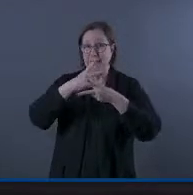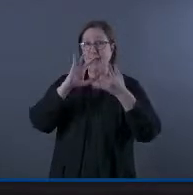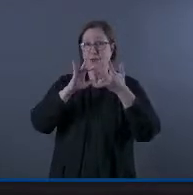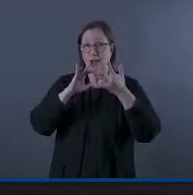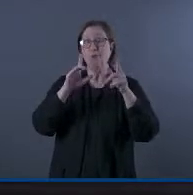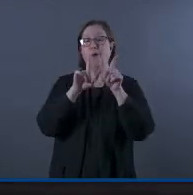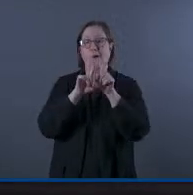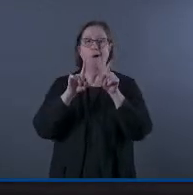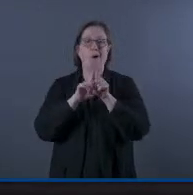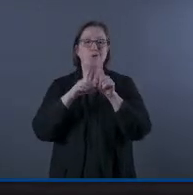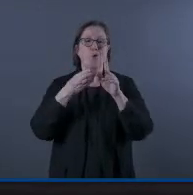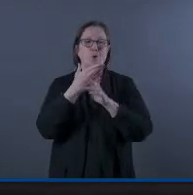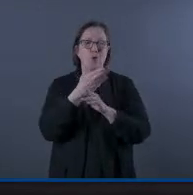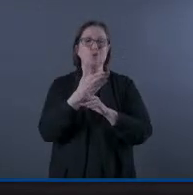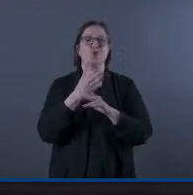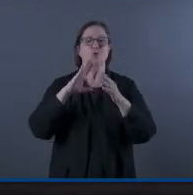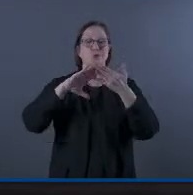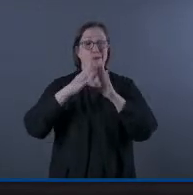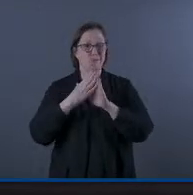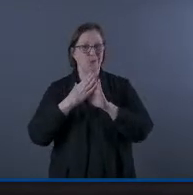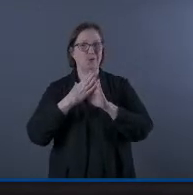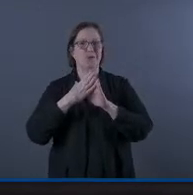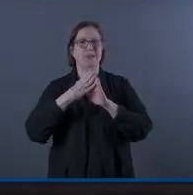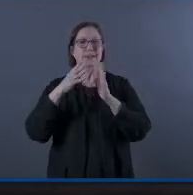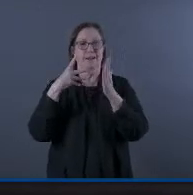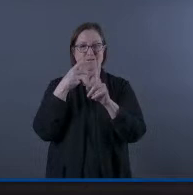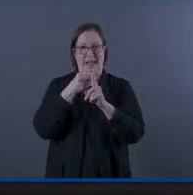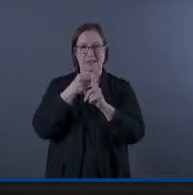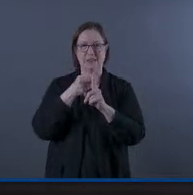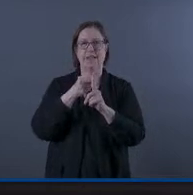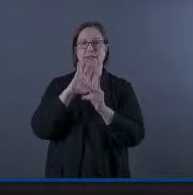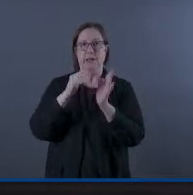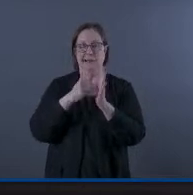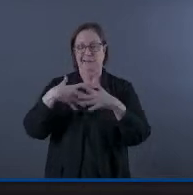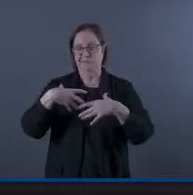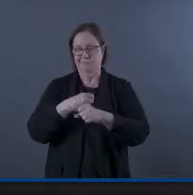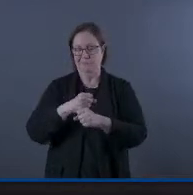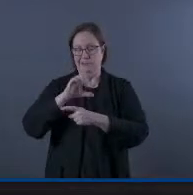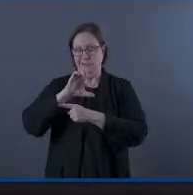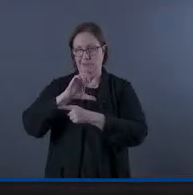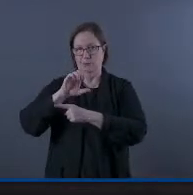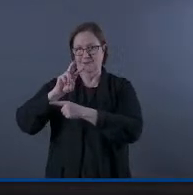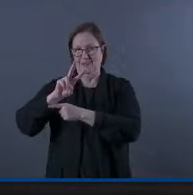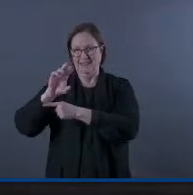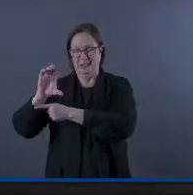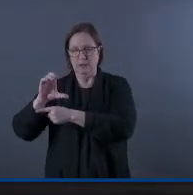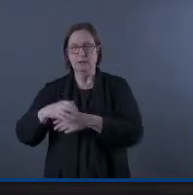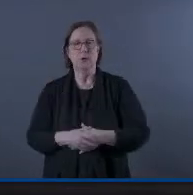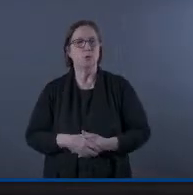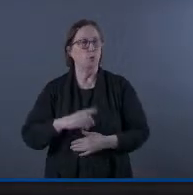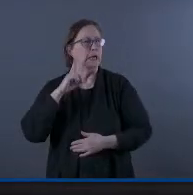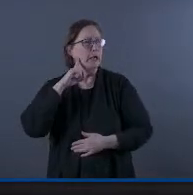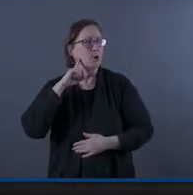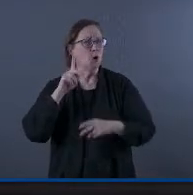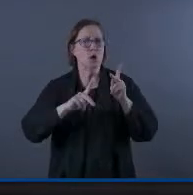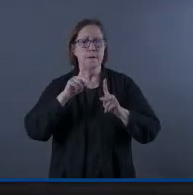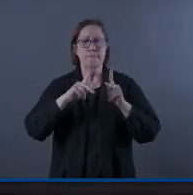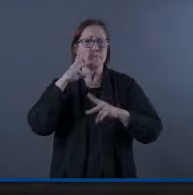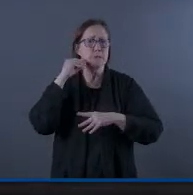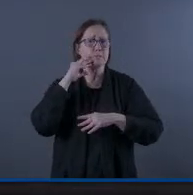So I think we've honed our systems and they're really, they operate very smoothly and efficiently, so we can get people in and out,